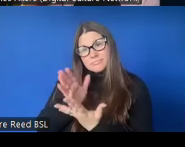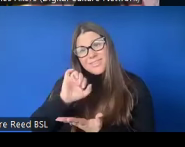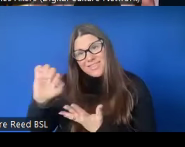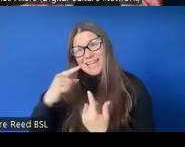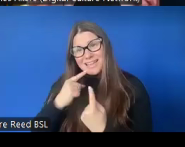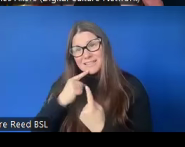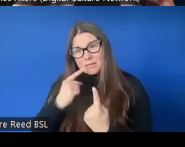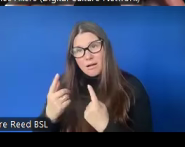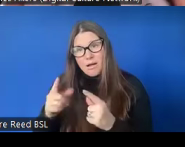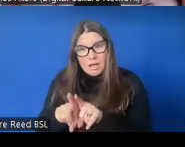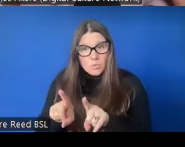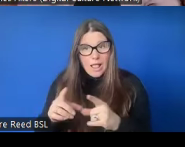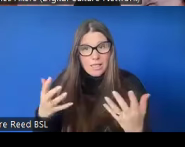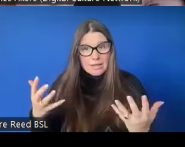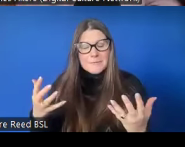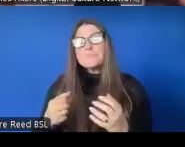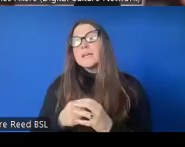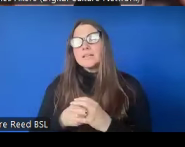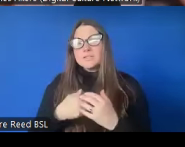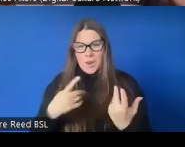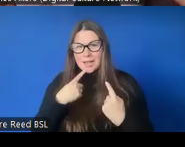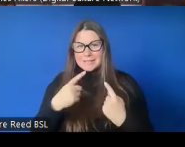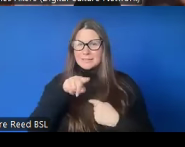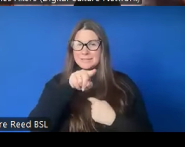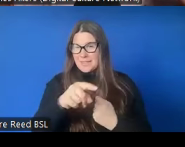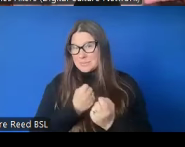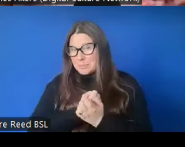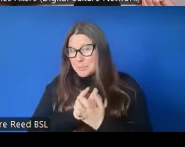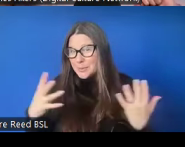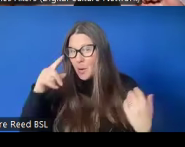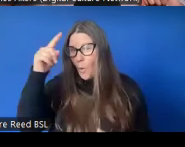I'm talking to you a lot about all these things, and there's a lot of horses in this webinar today,